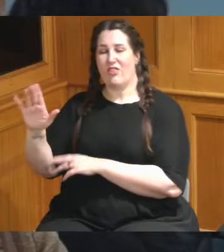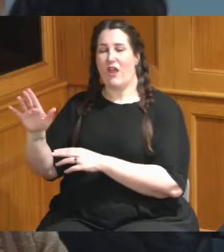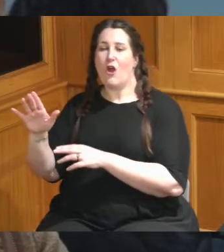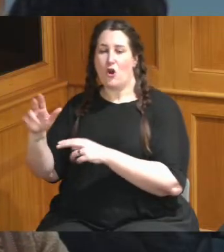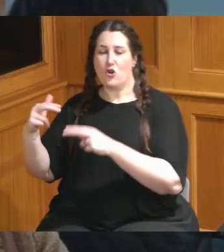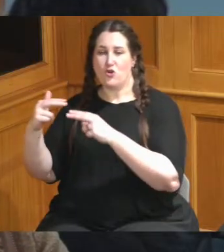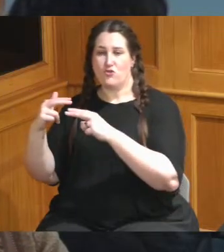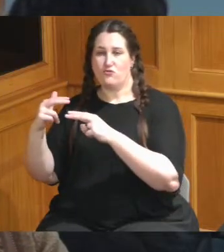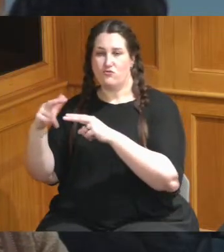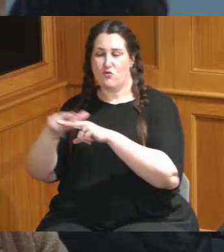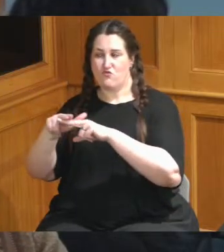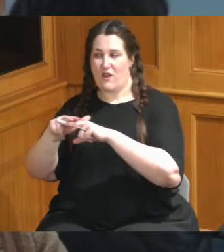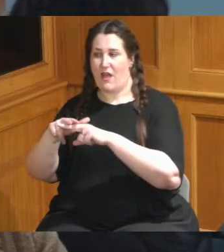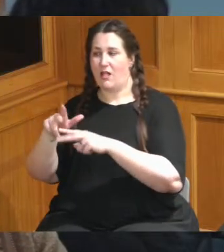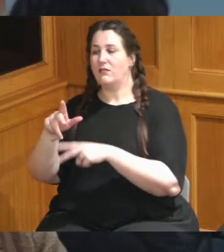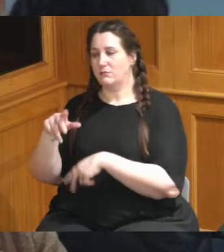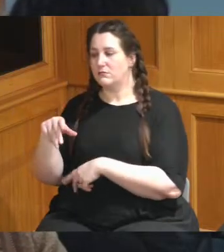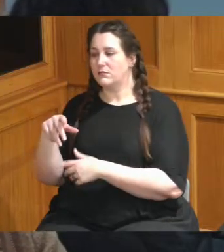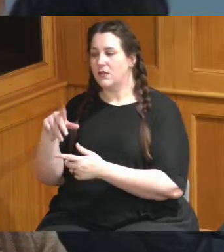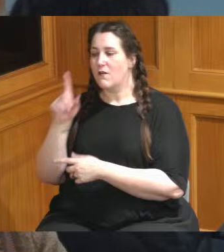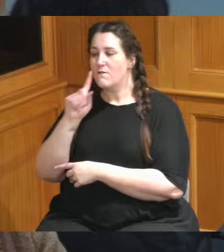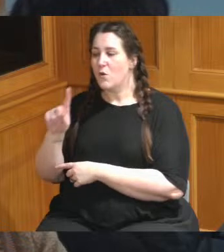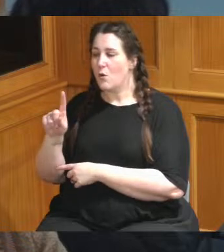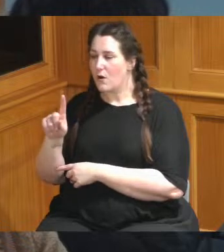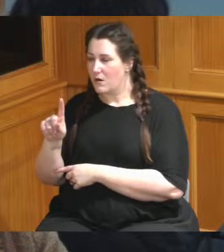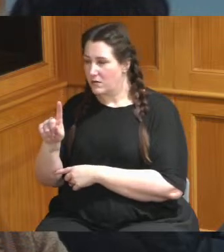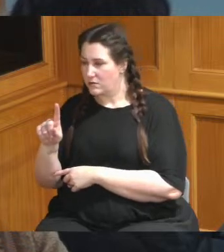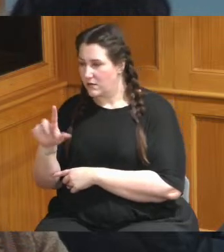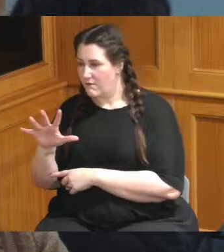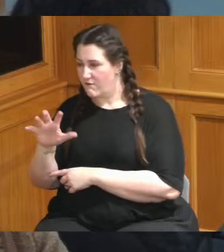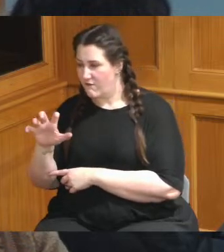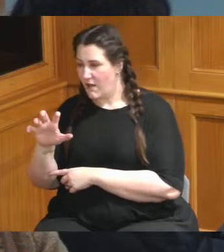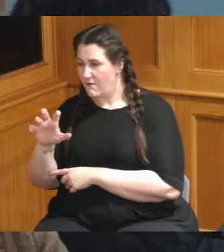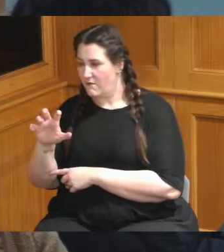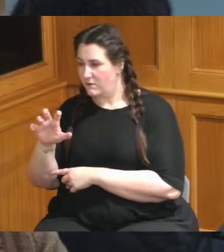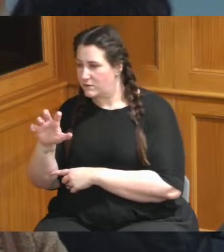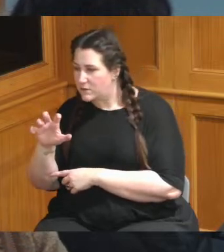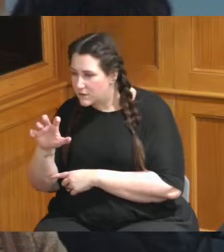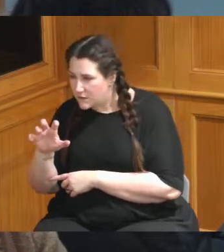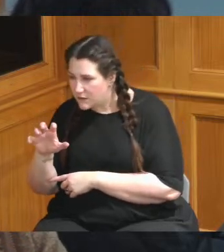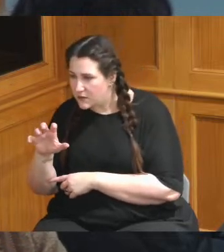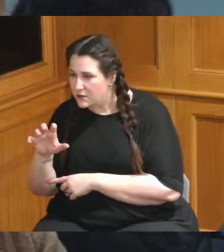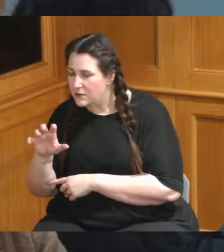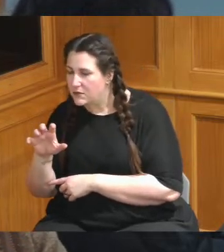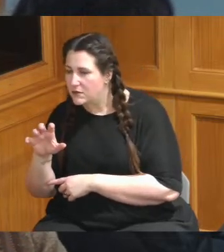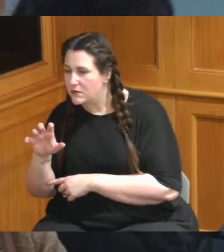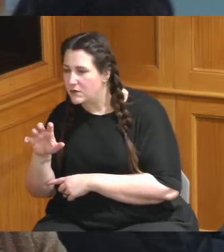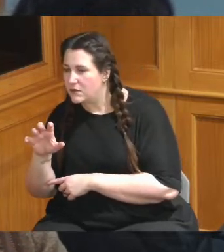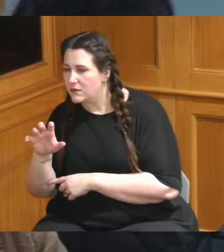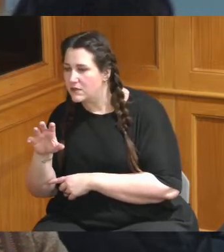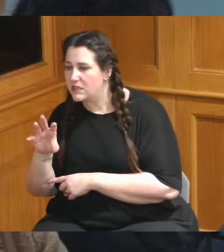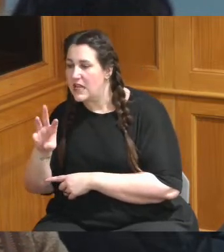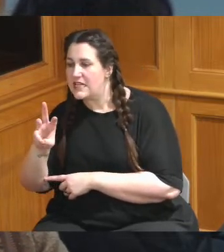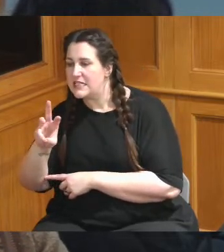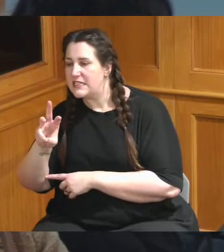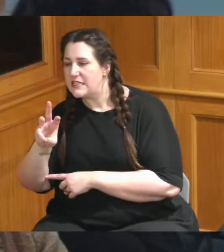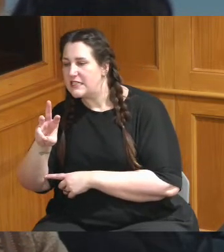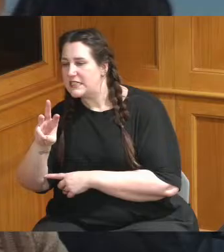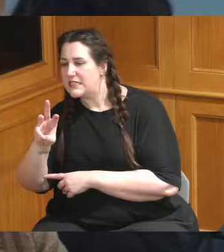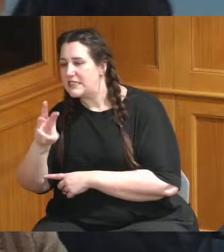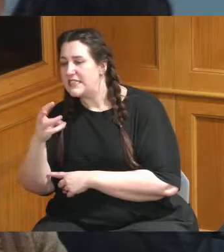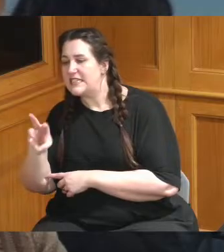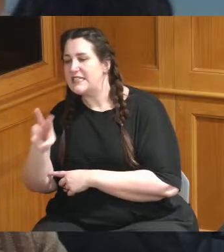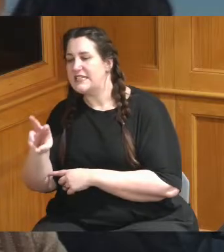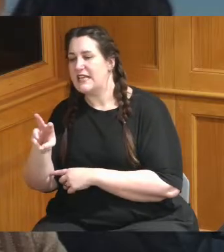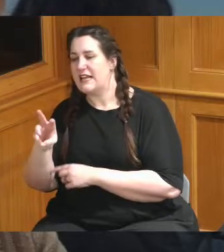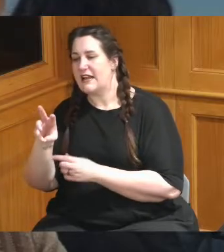amount of $16,118. And this comes out of the permissive auto funds. Item number six is a resol-